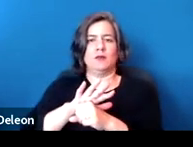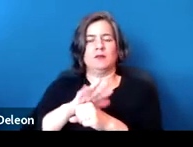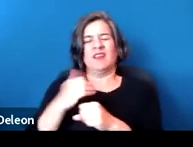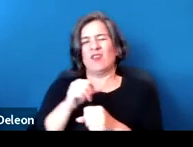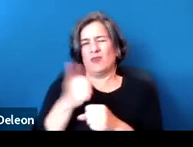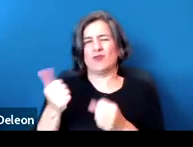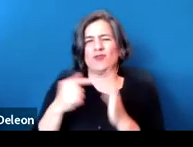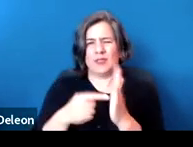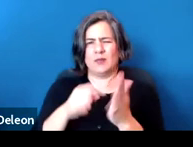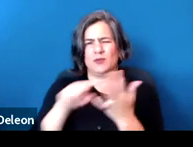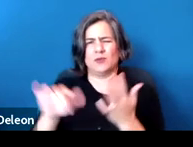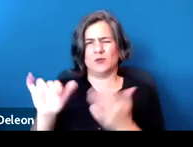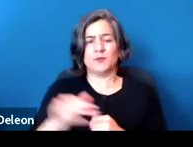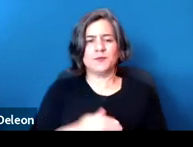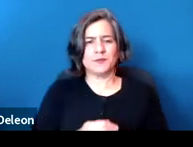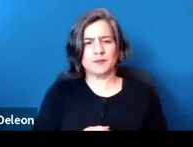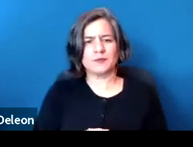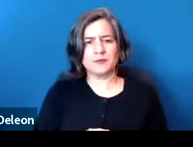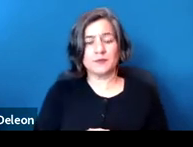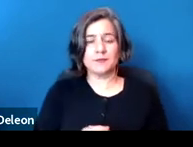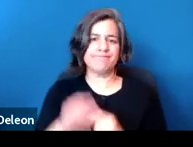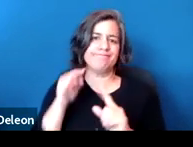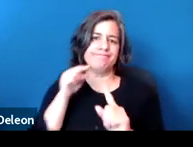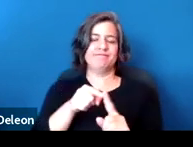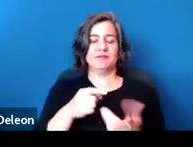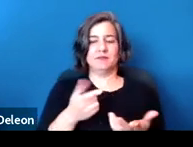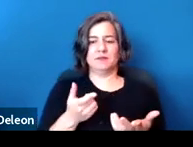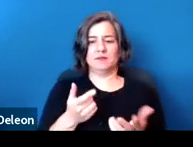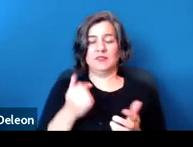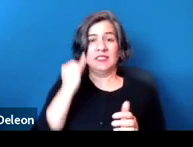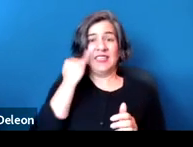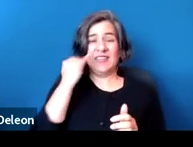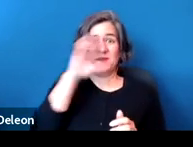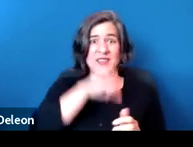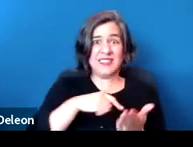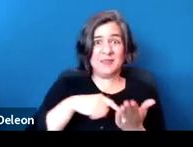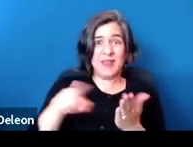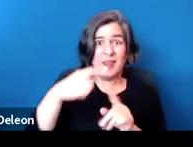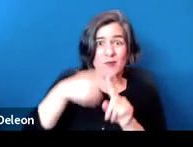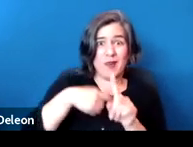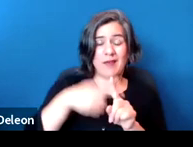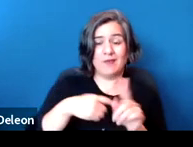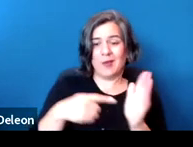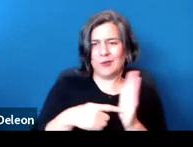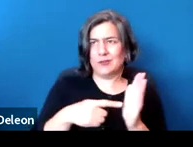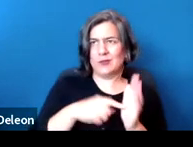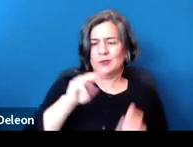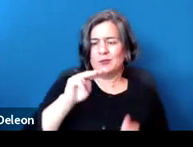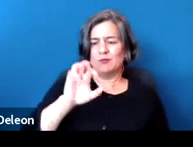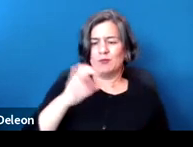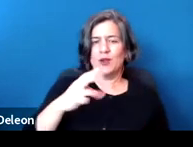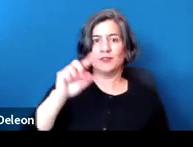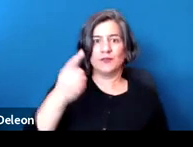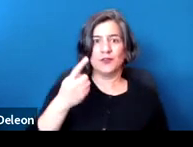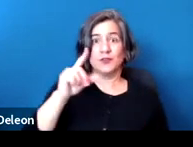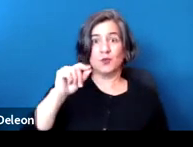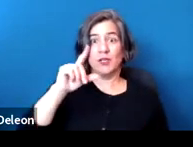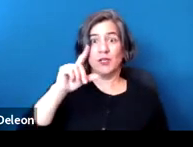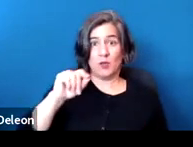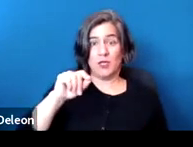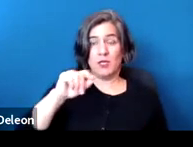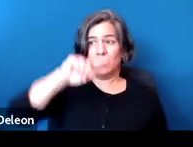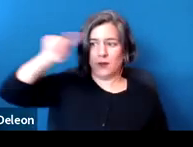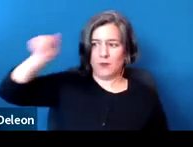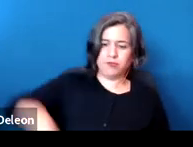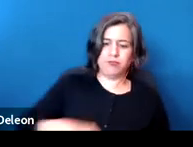So basically, if you are behind on rent that was due from March 1, 2020, to August 31, 2020,